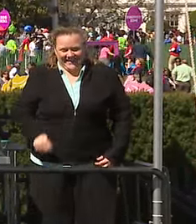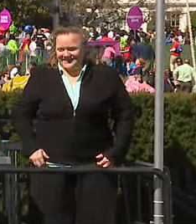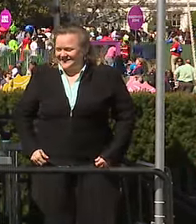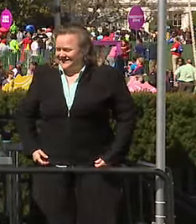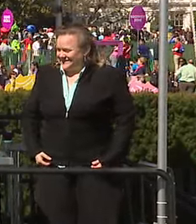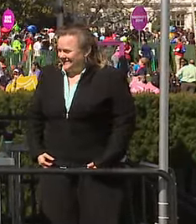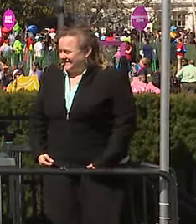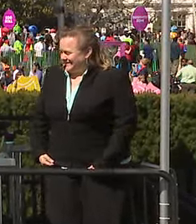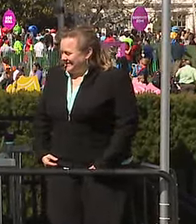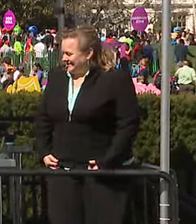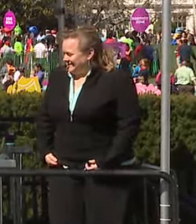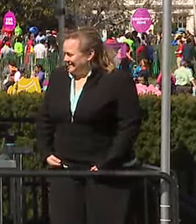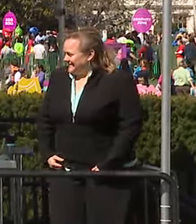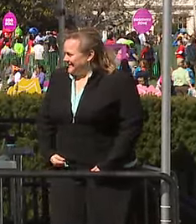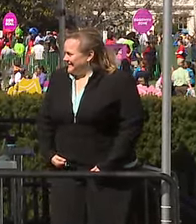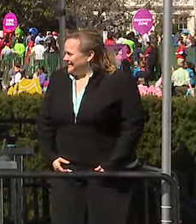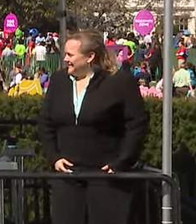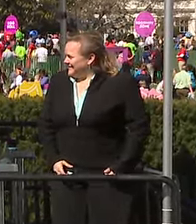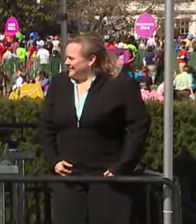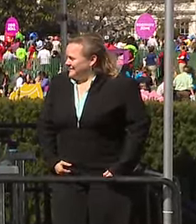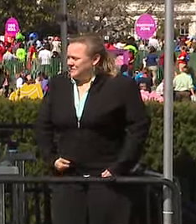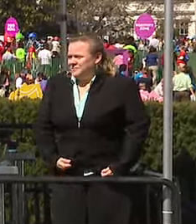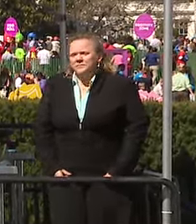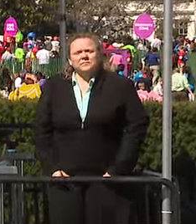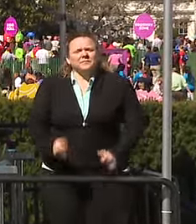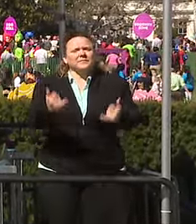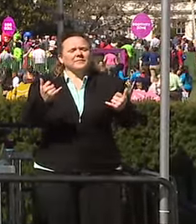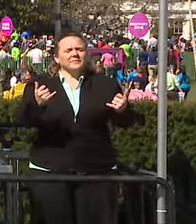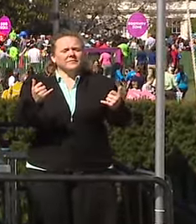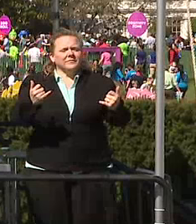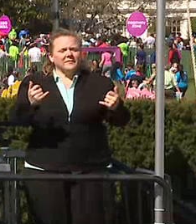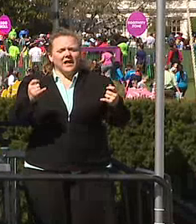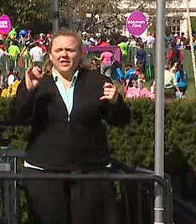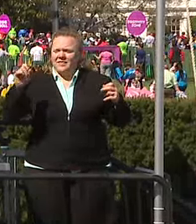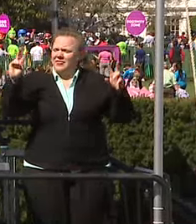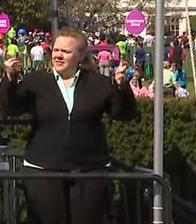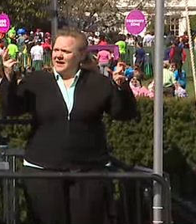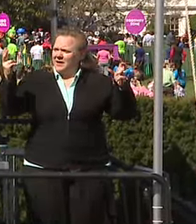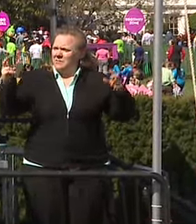So, in the spirit of let's celebrate, I think we should make cake. Who here likes cake?